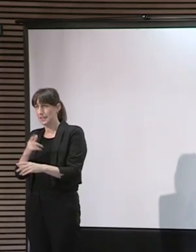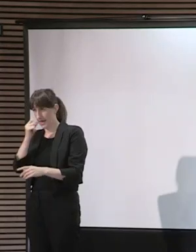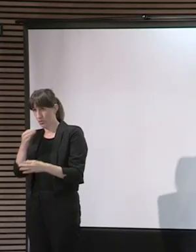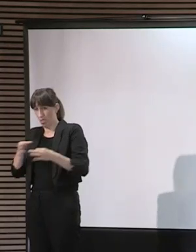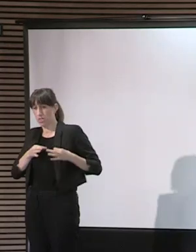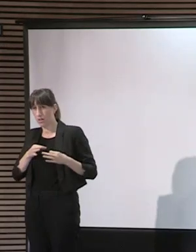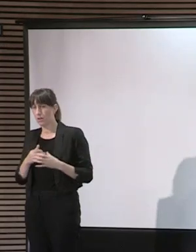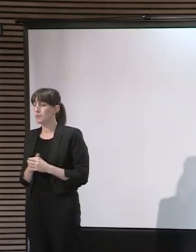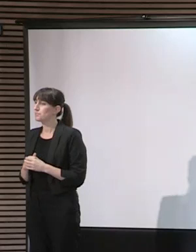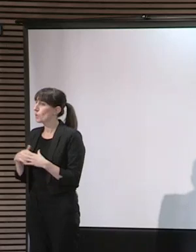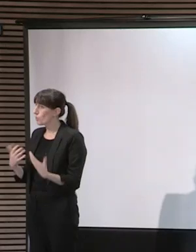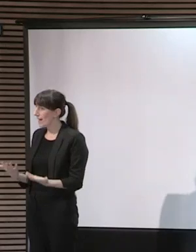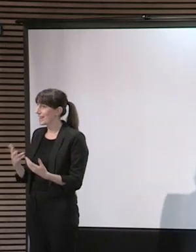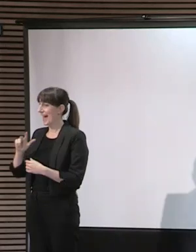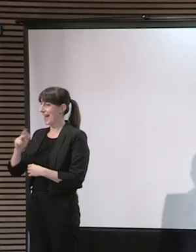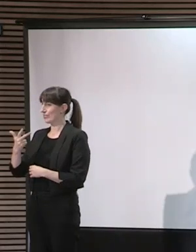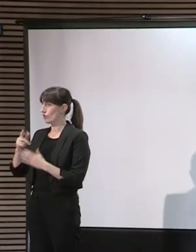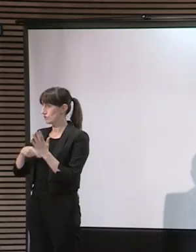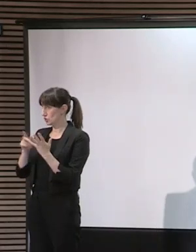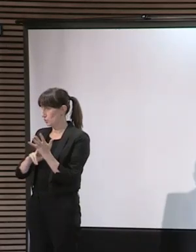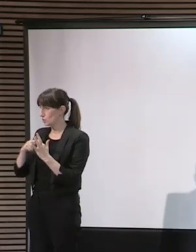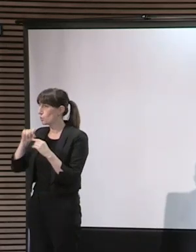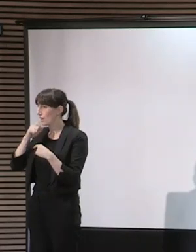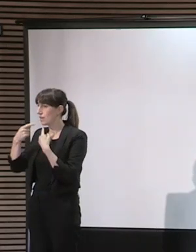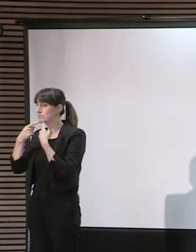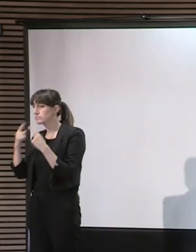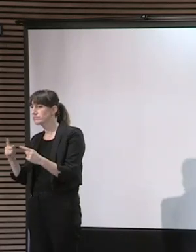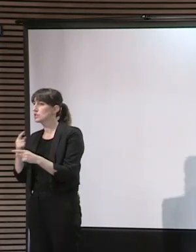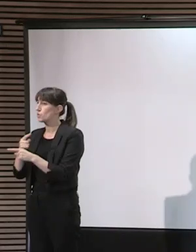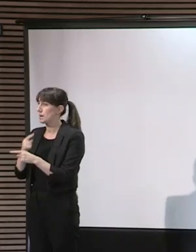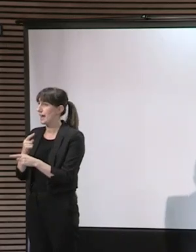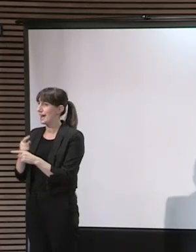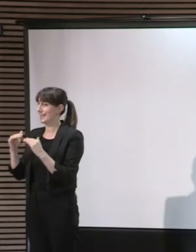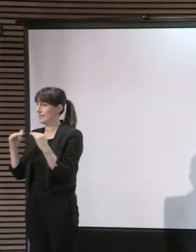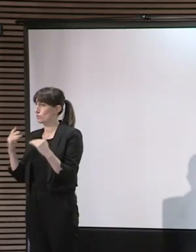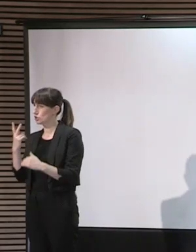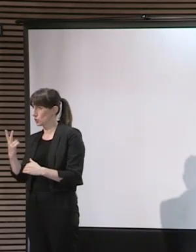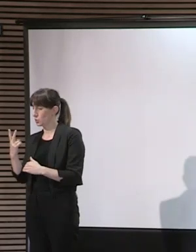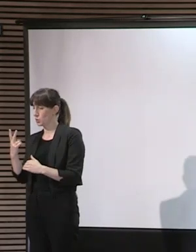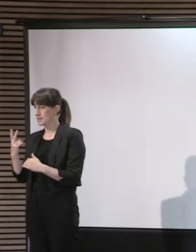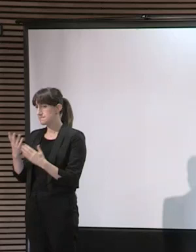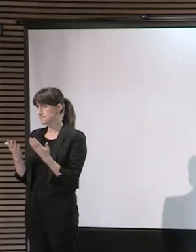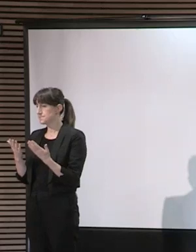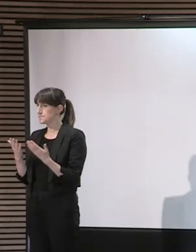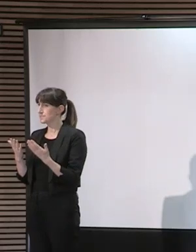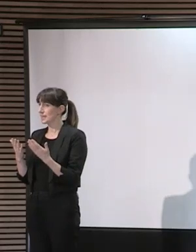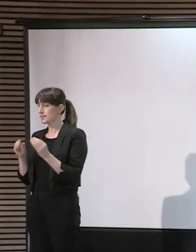than June 22, the shift. What's the late As I've flagged, 8th of June, we're